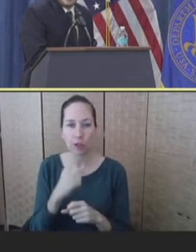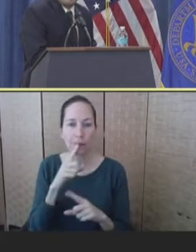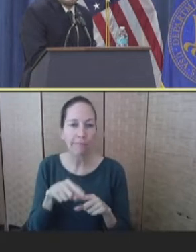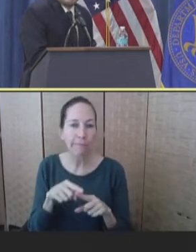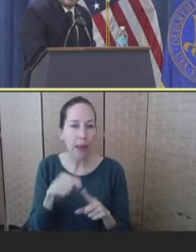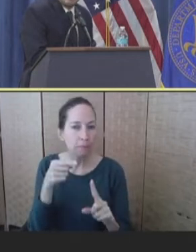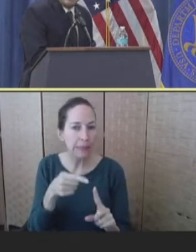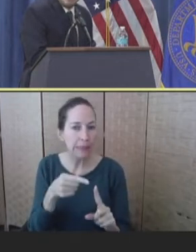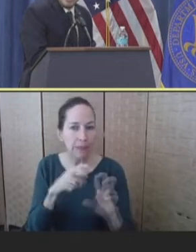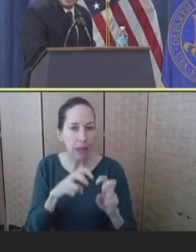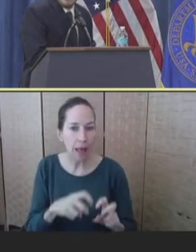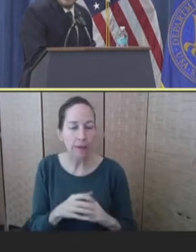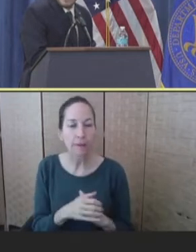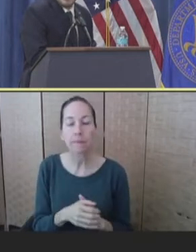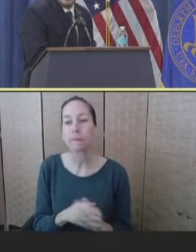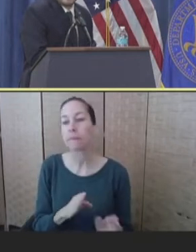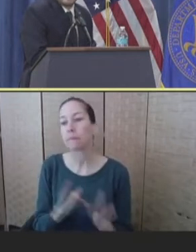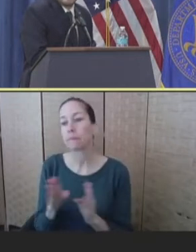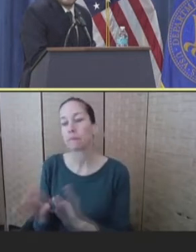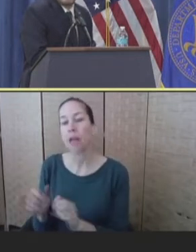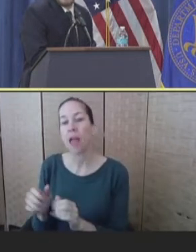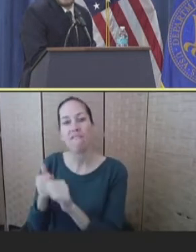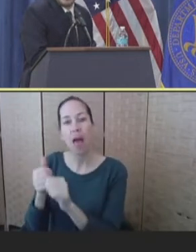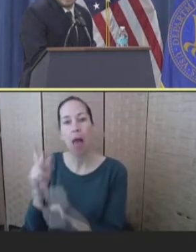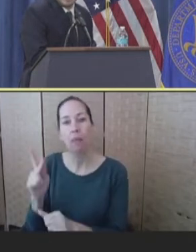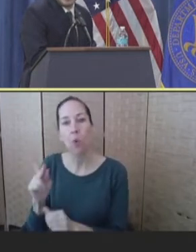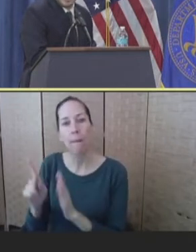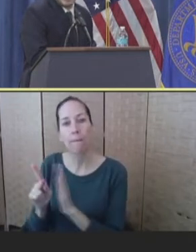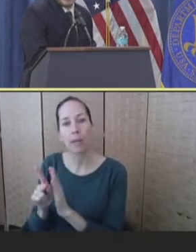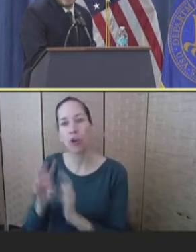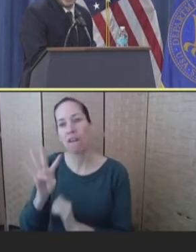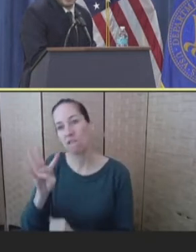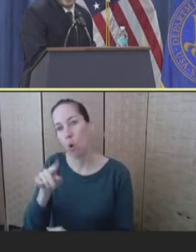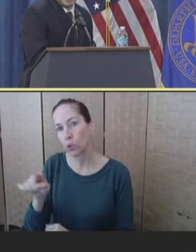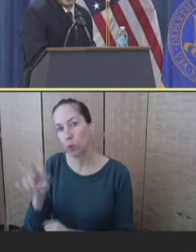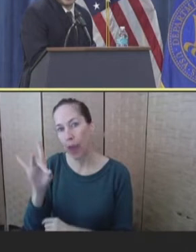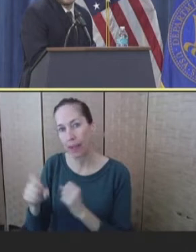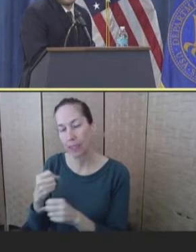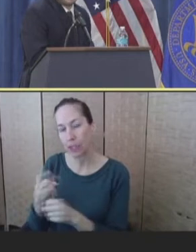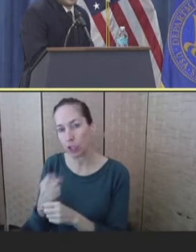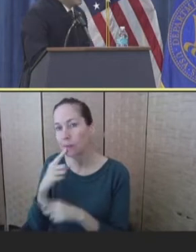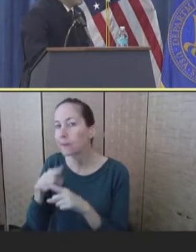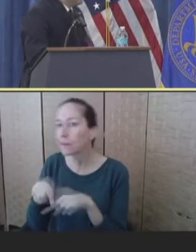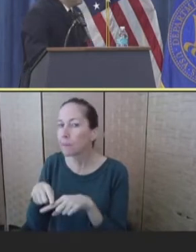And one follow up period that range from four to eight years. Again, depending on the analysis.